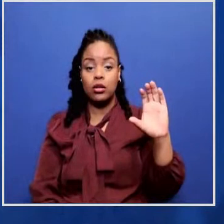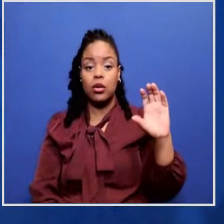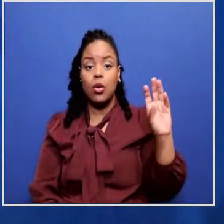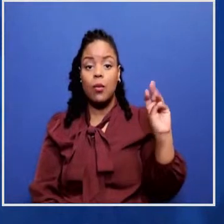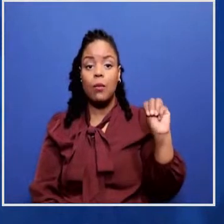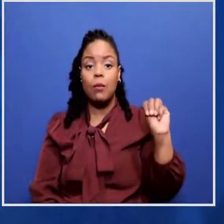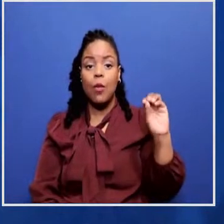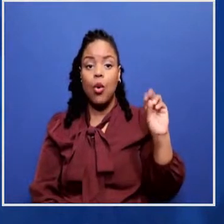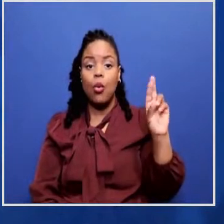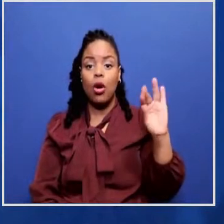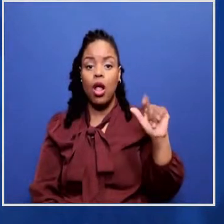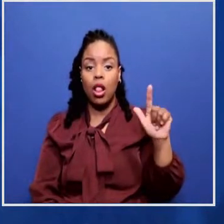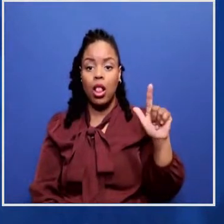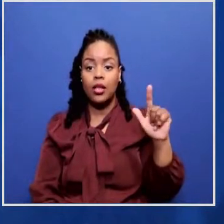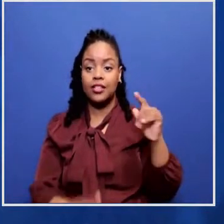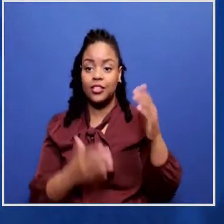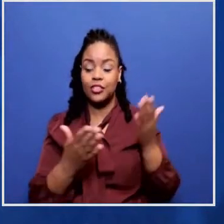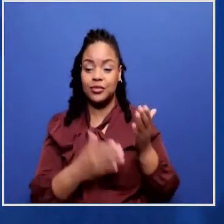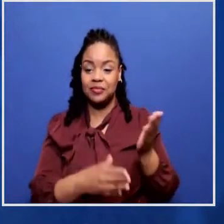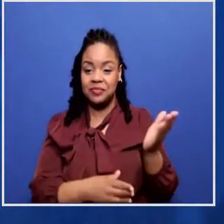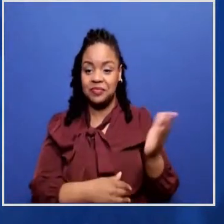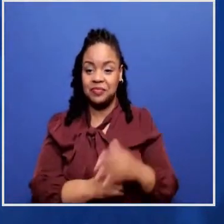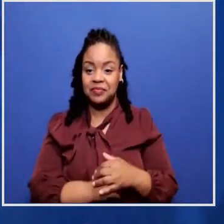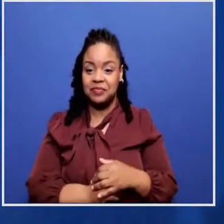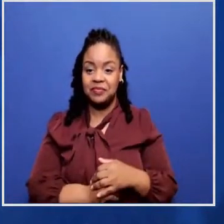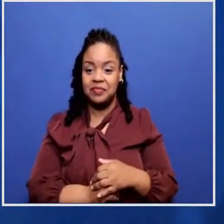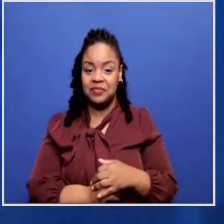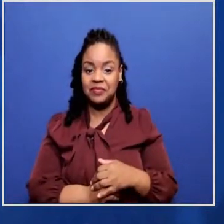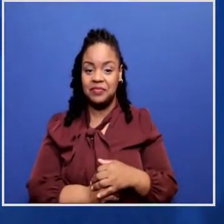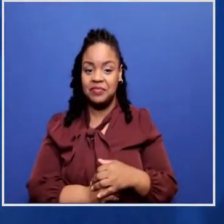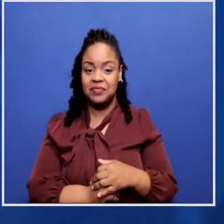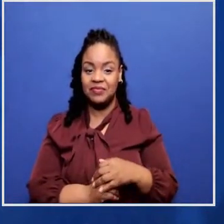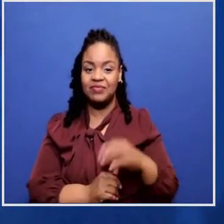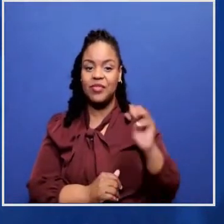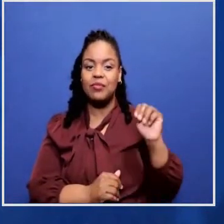PRESIDENT AND CHIEF EXECUTIVE